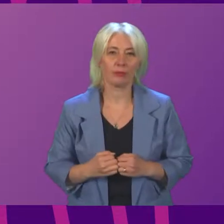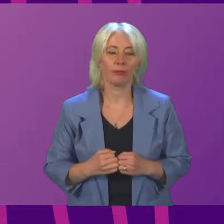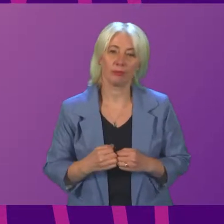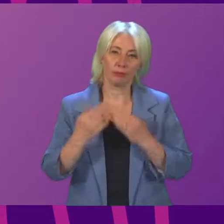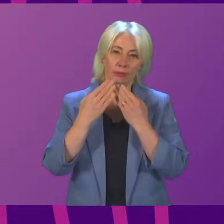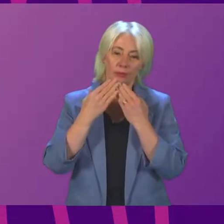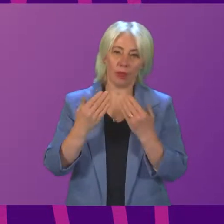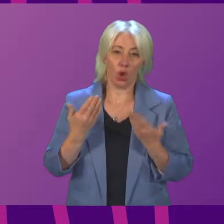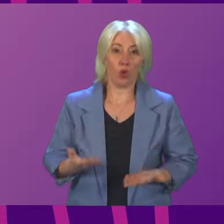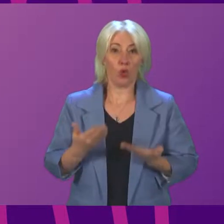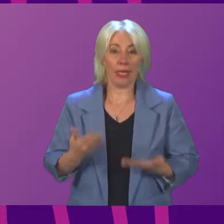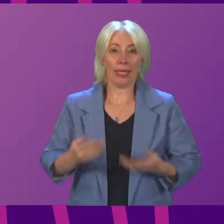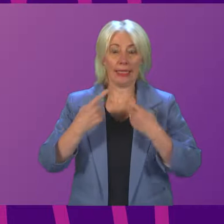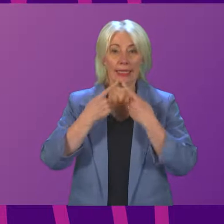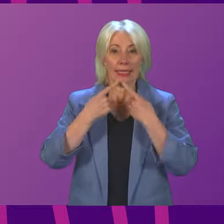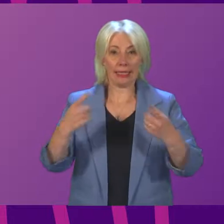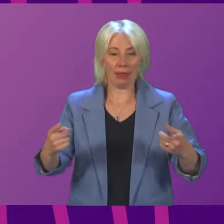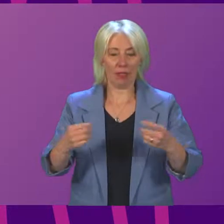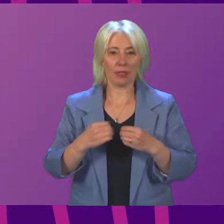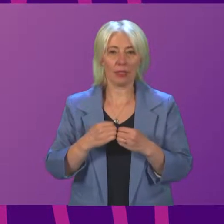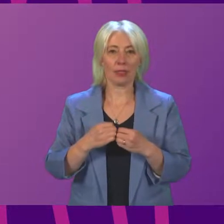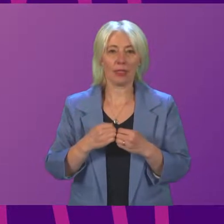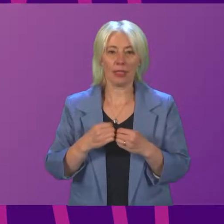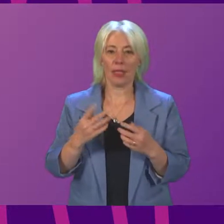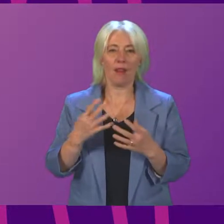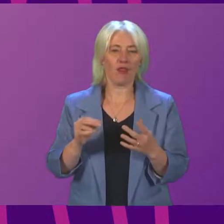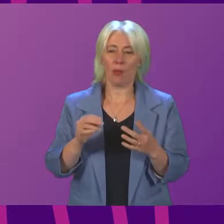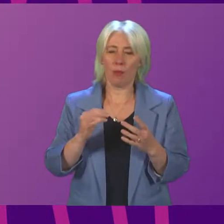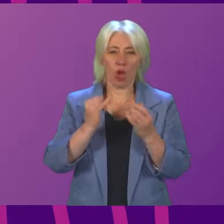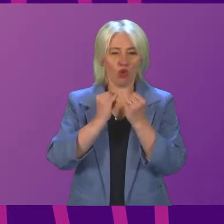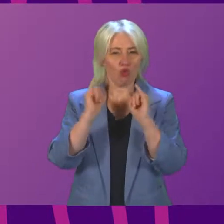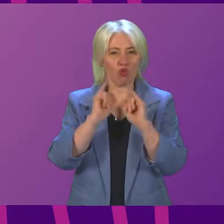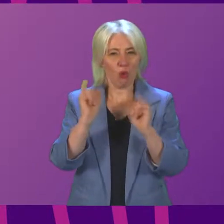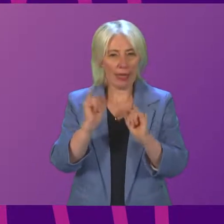Today’s statement comes against a backdrop of spiralling crisis in our NHS in Scotland, with